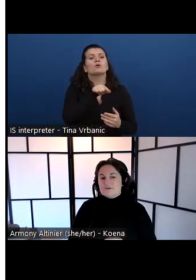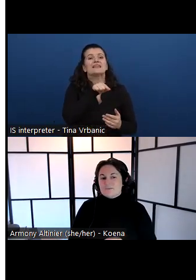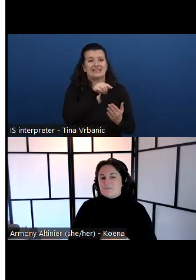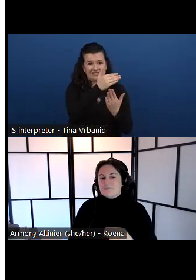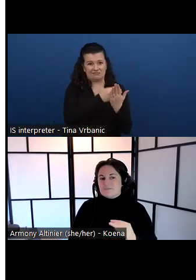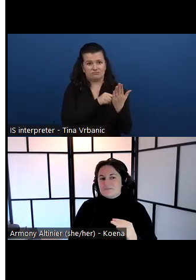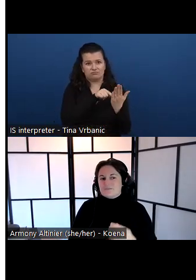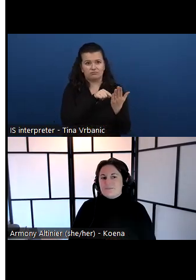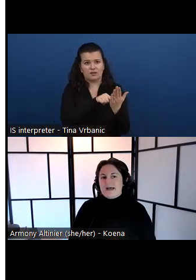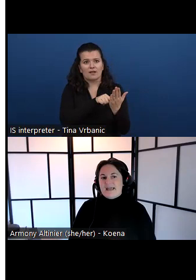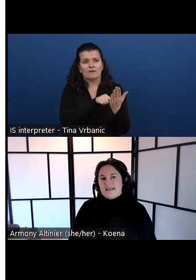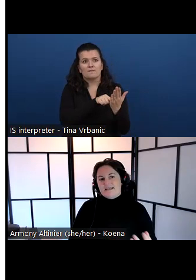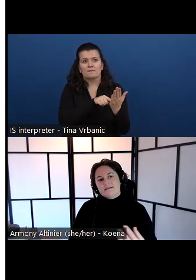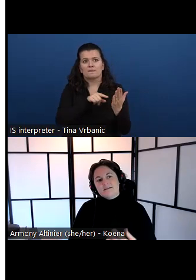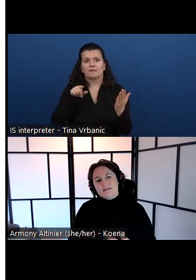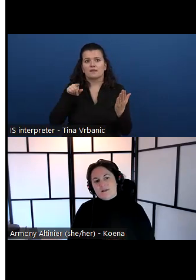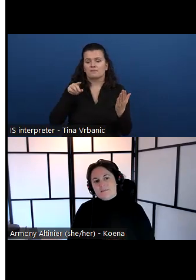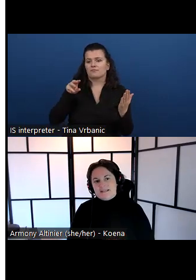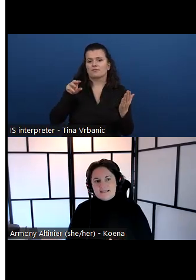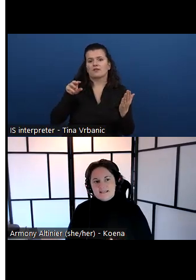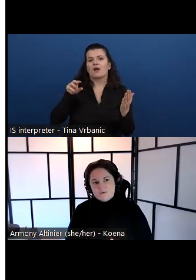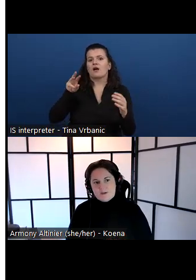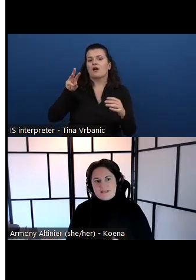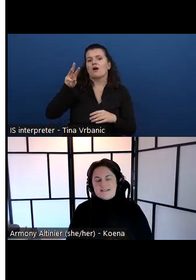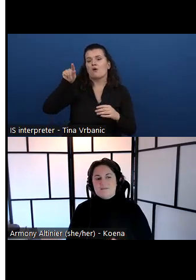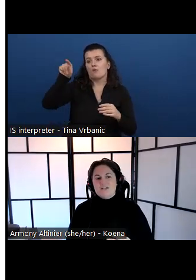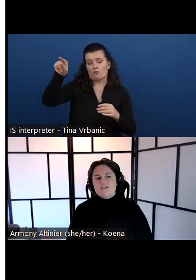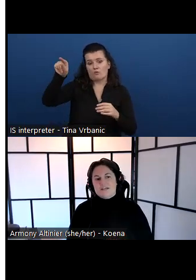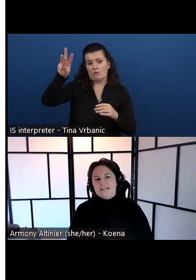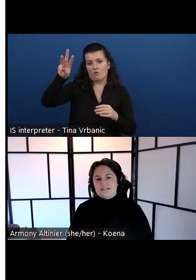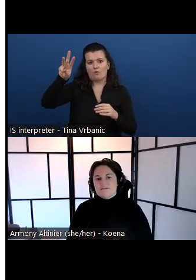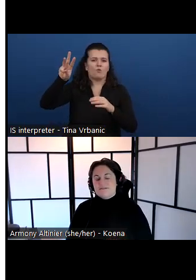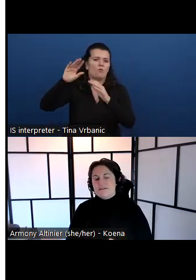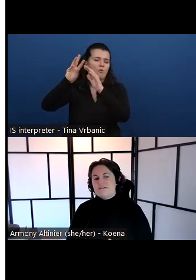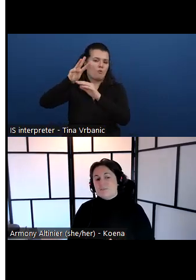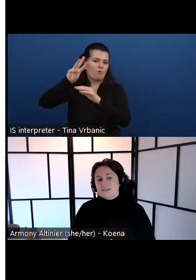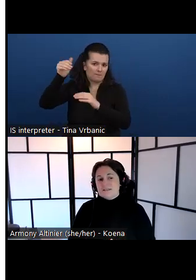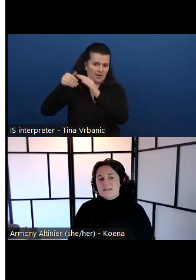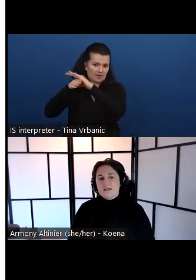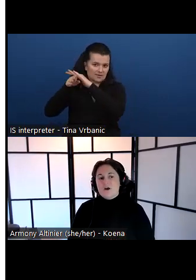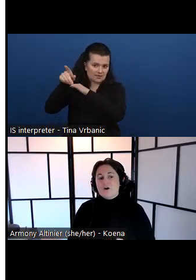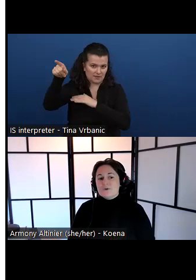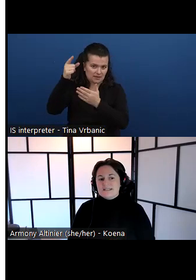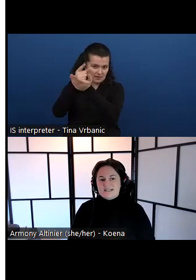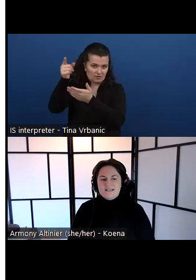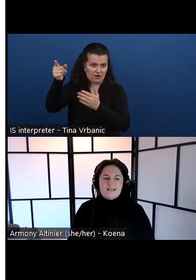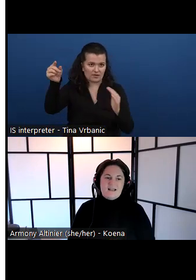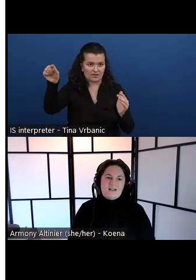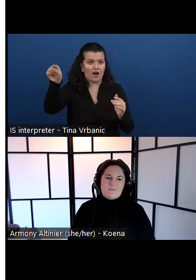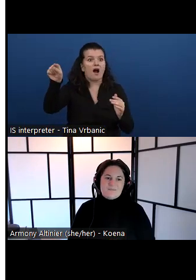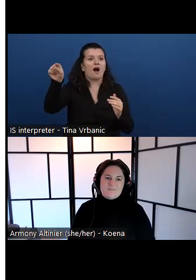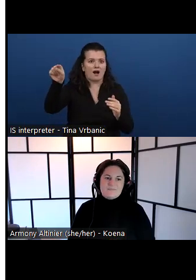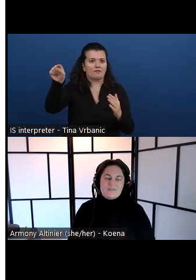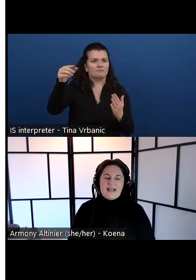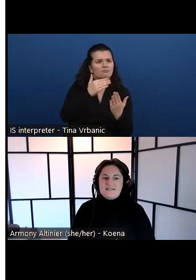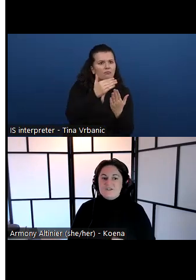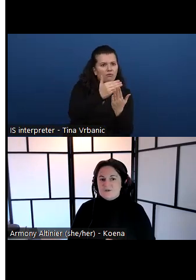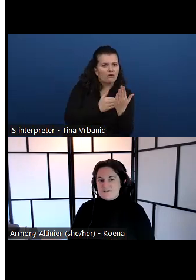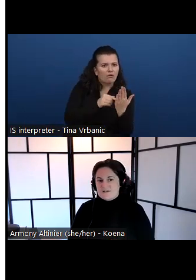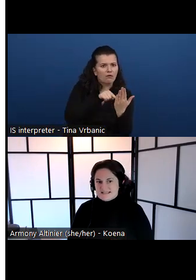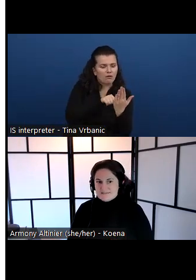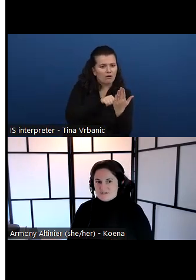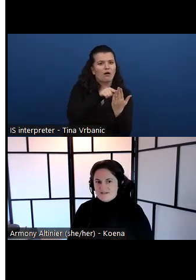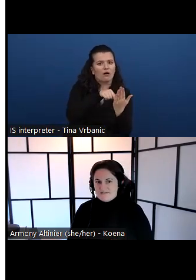So by implementing the Web Accessibility Directive, the government added new legal exemptions